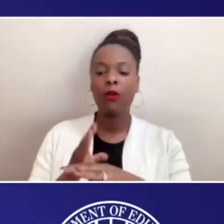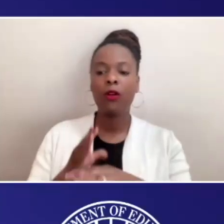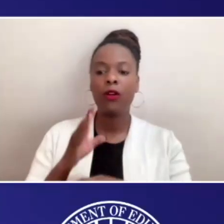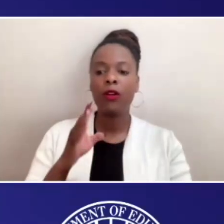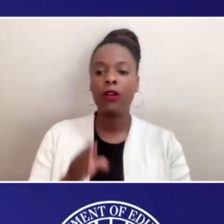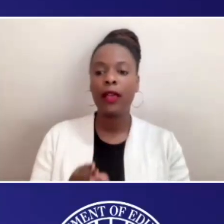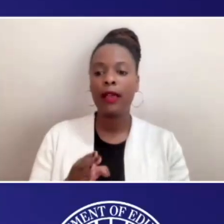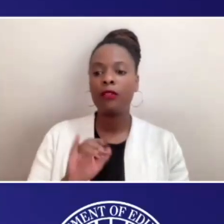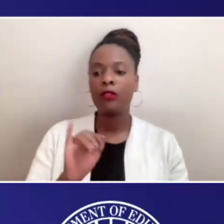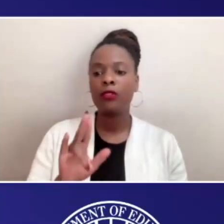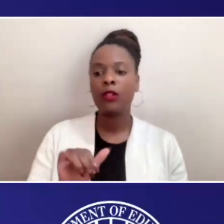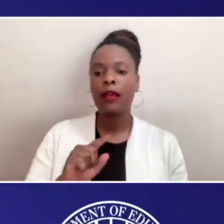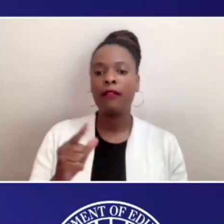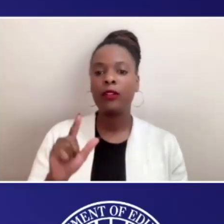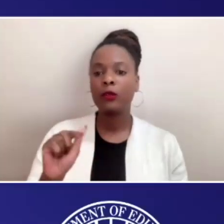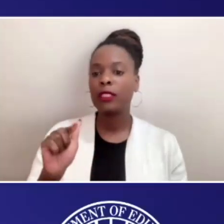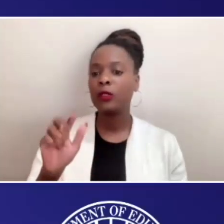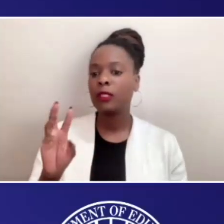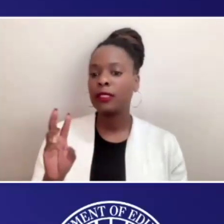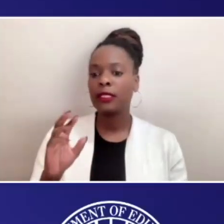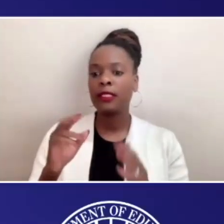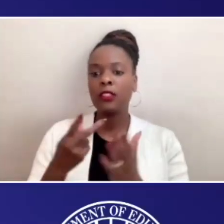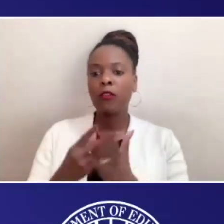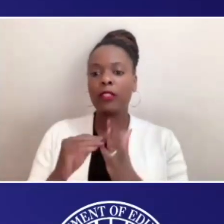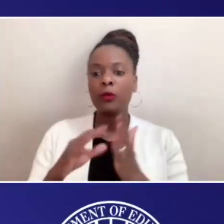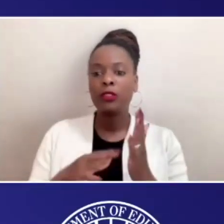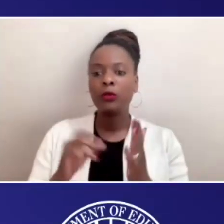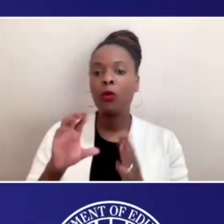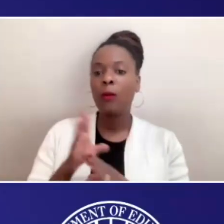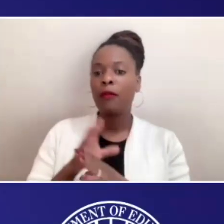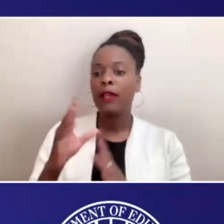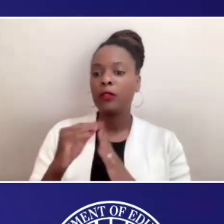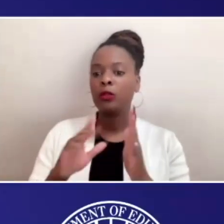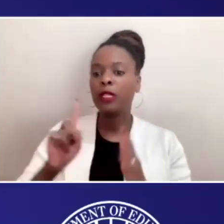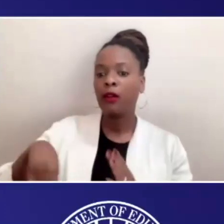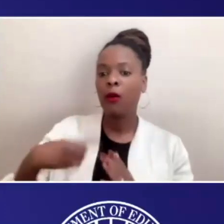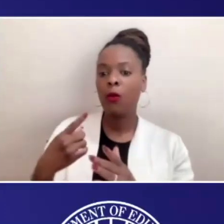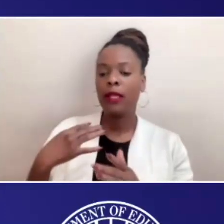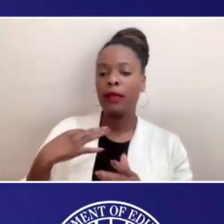a graduate student or professional student may only apply for a Direct PLUS Loan if the student satisfies the conditions set